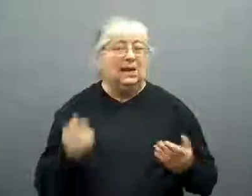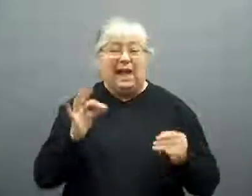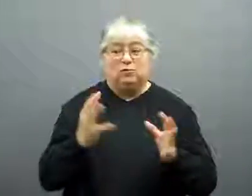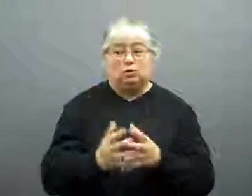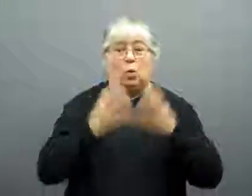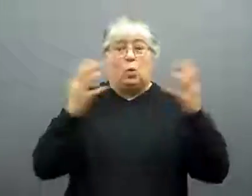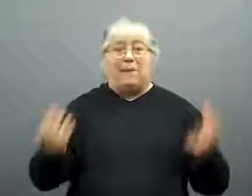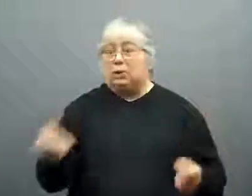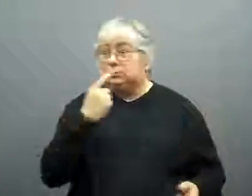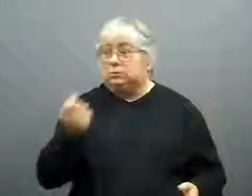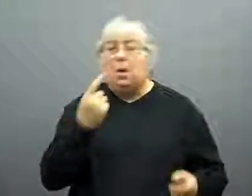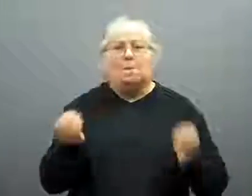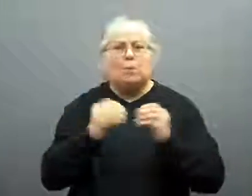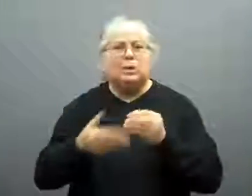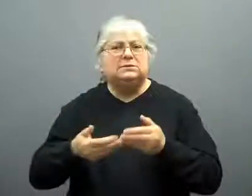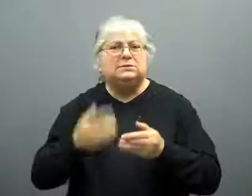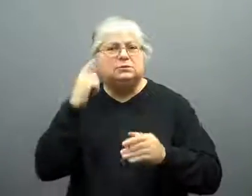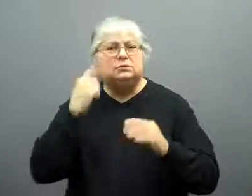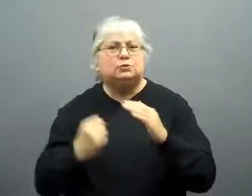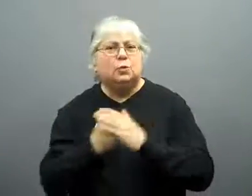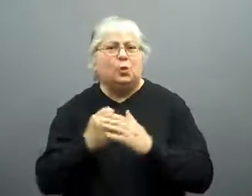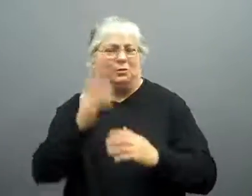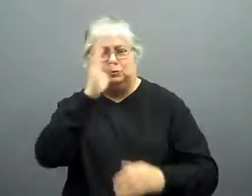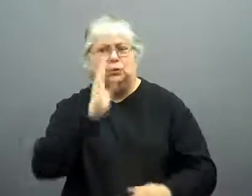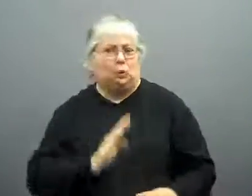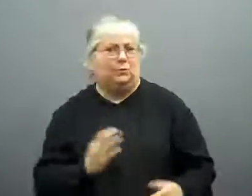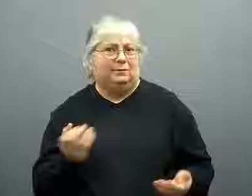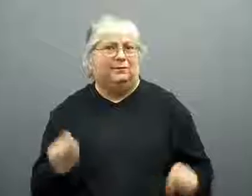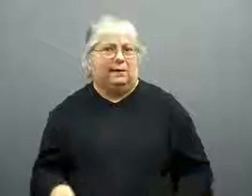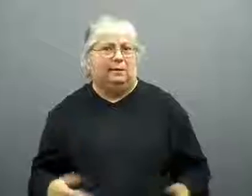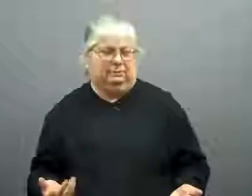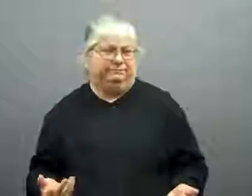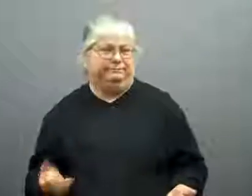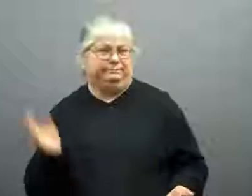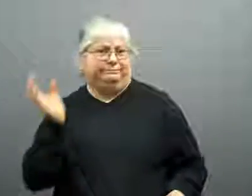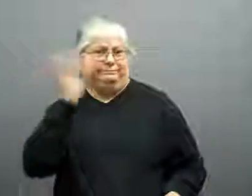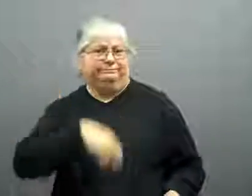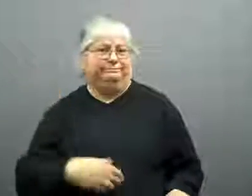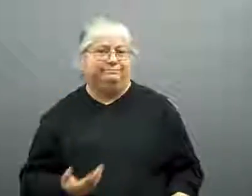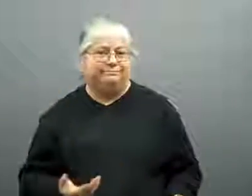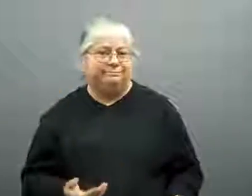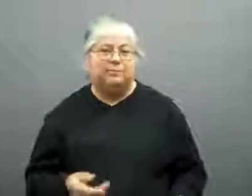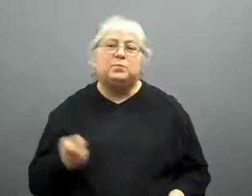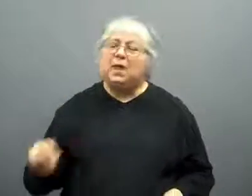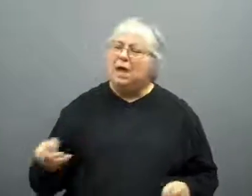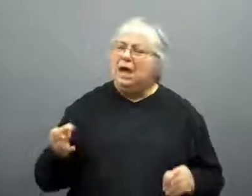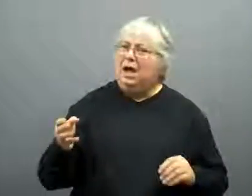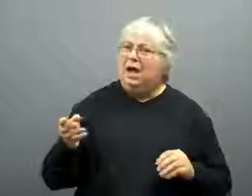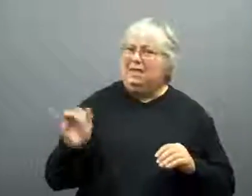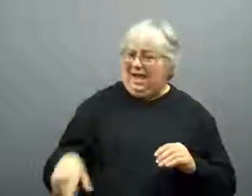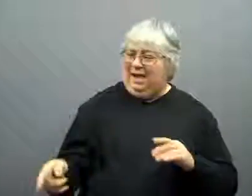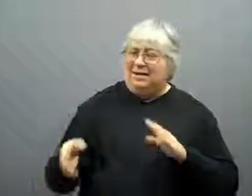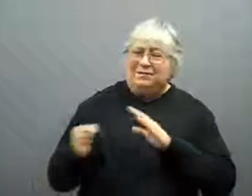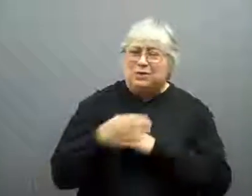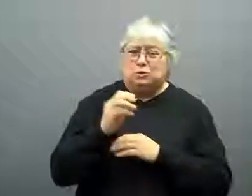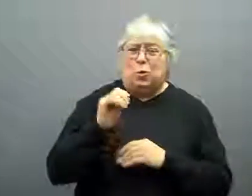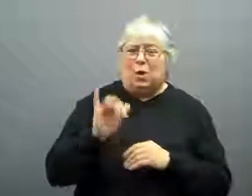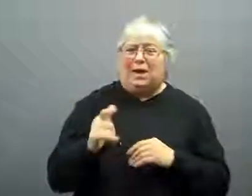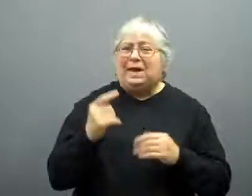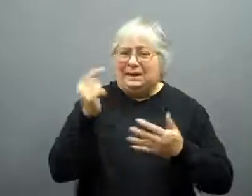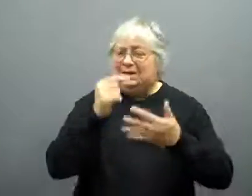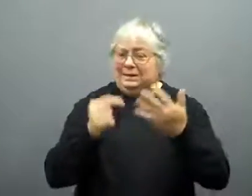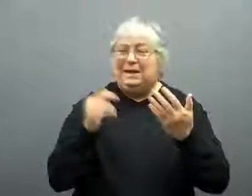Taking an excessive amount can increase the risk of stroke. Odd!